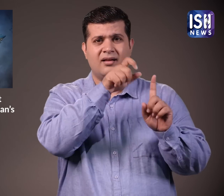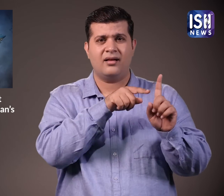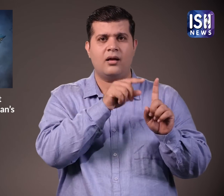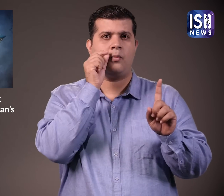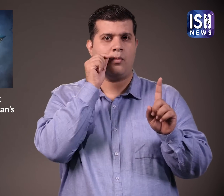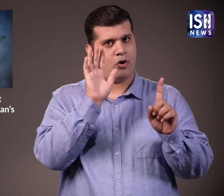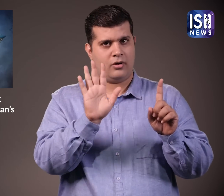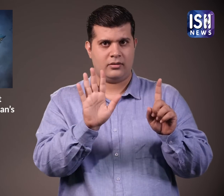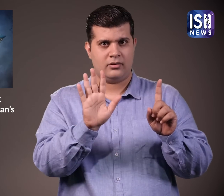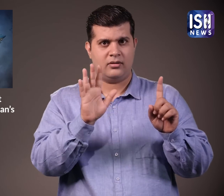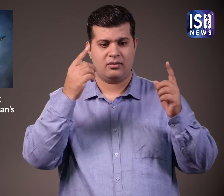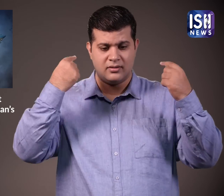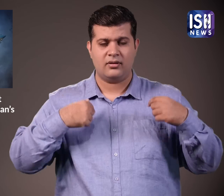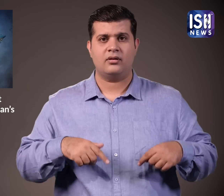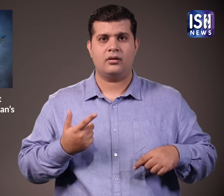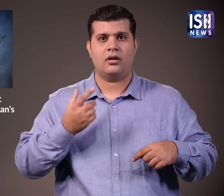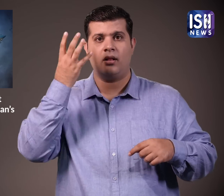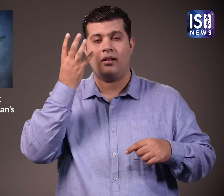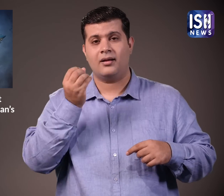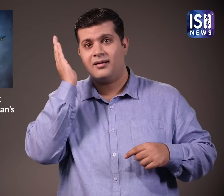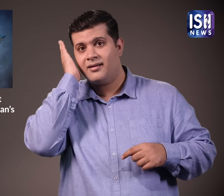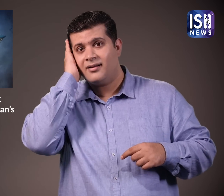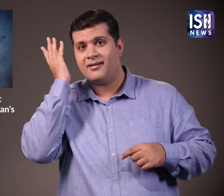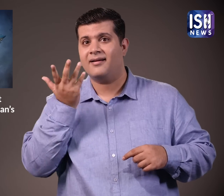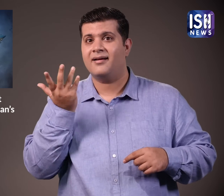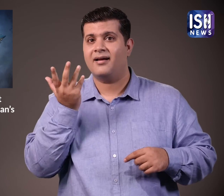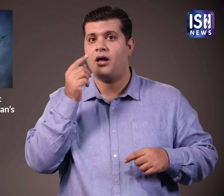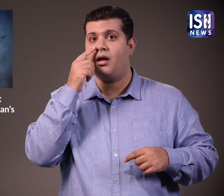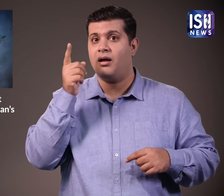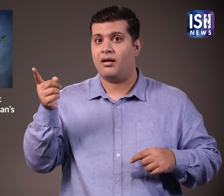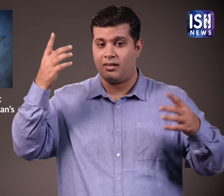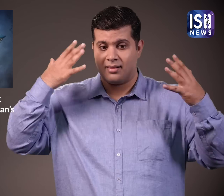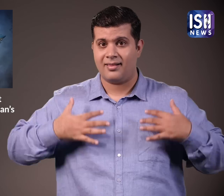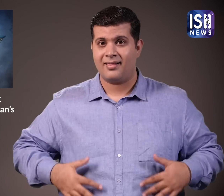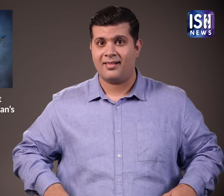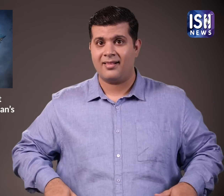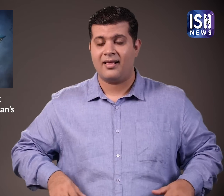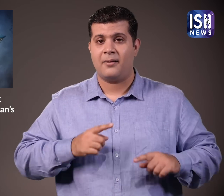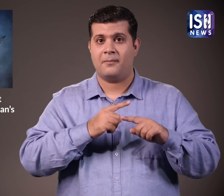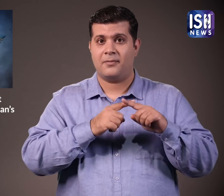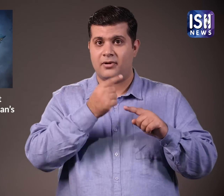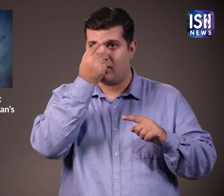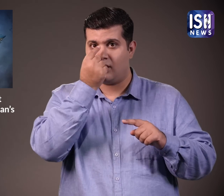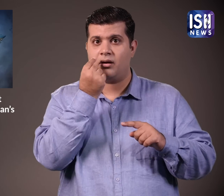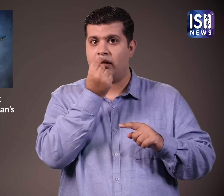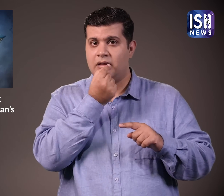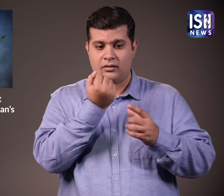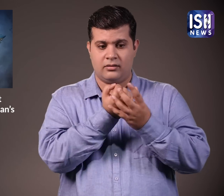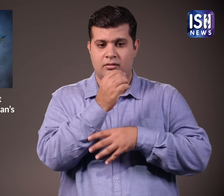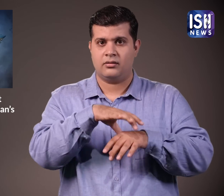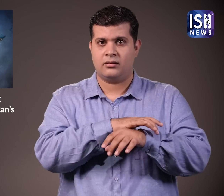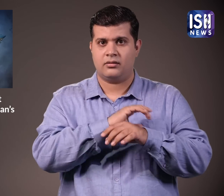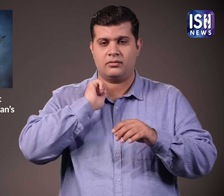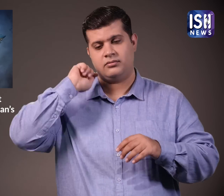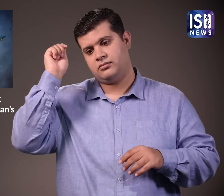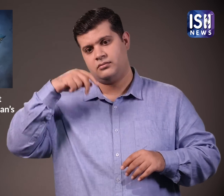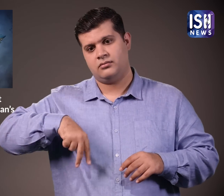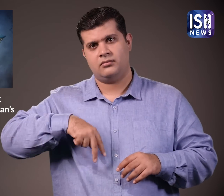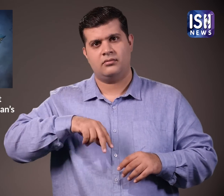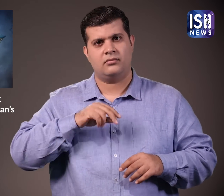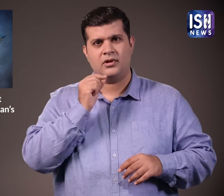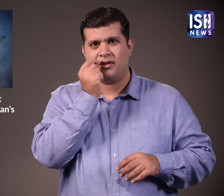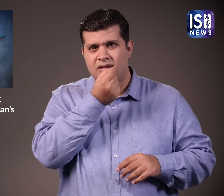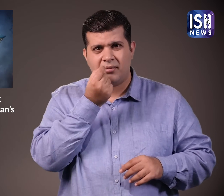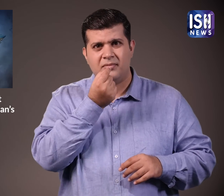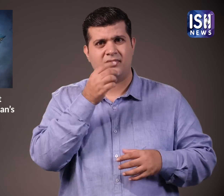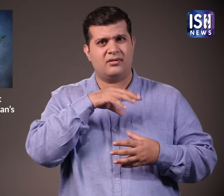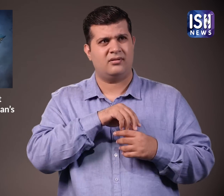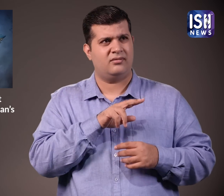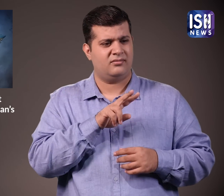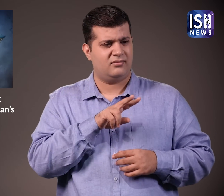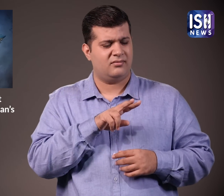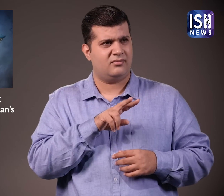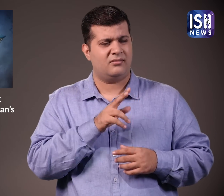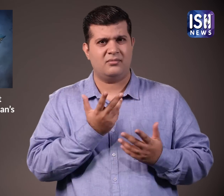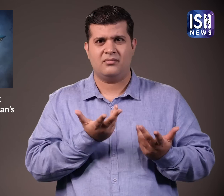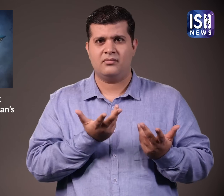The person who committed suicide was a man, but was found hanging wearing women’s nighty, jewellery, makeup and lipstick.